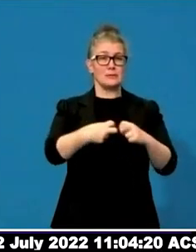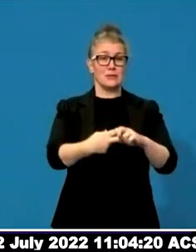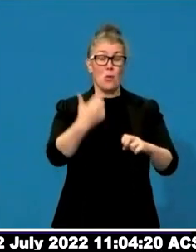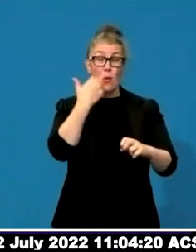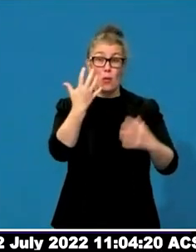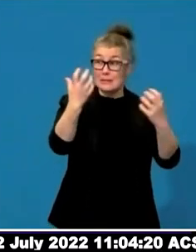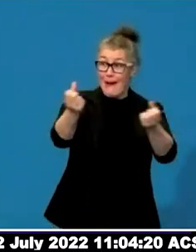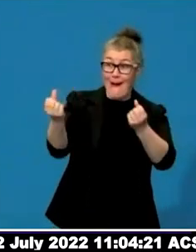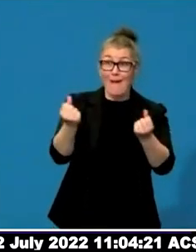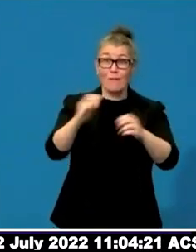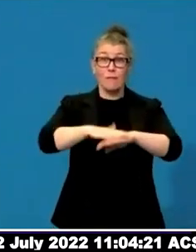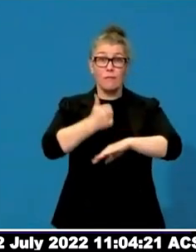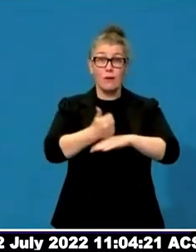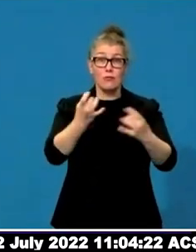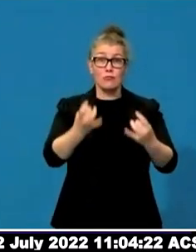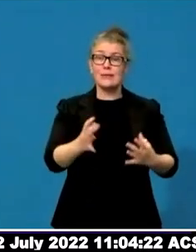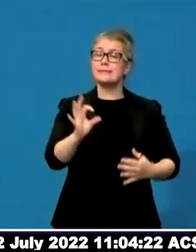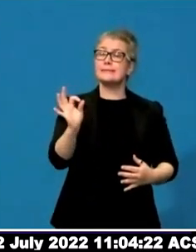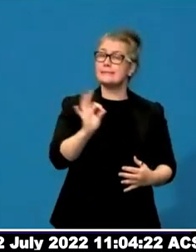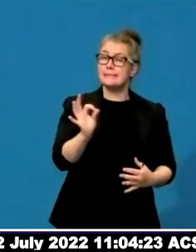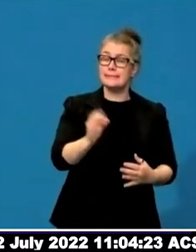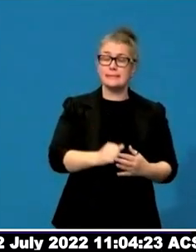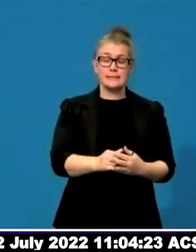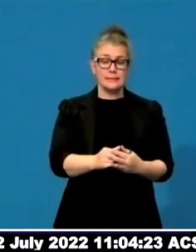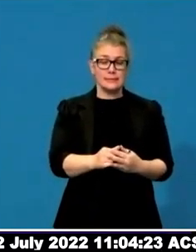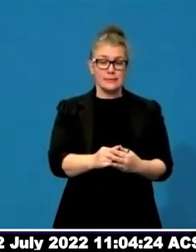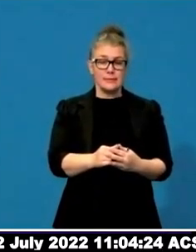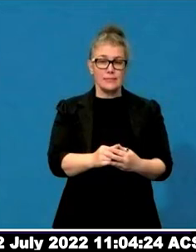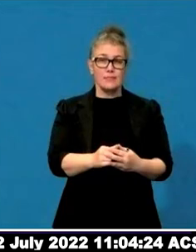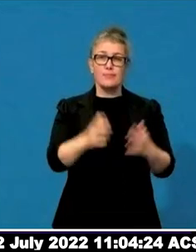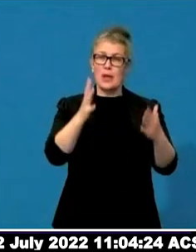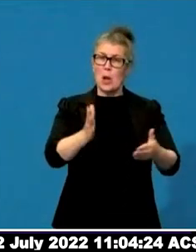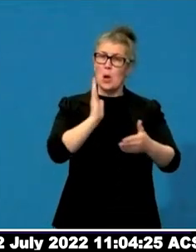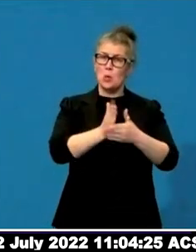I mean, there's been a lot of work with First Nations people